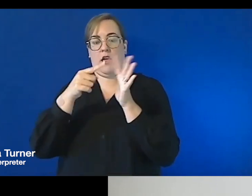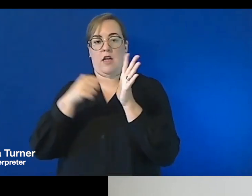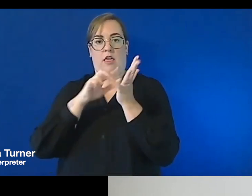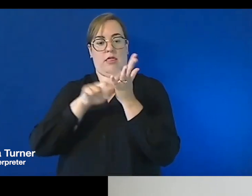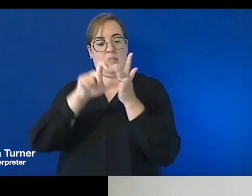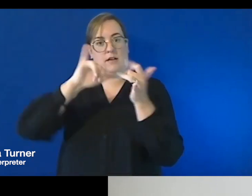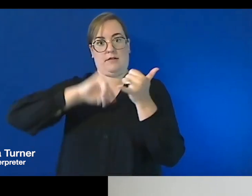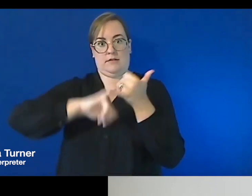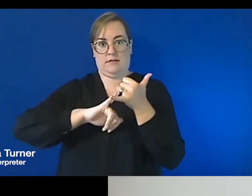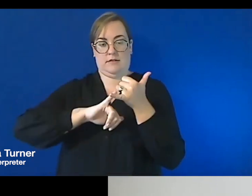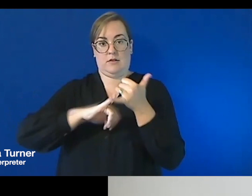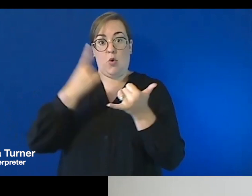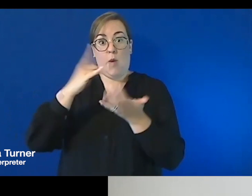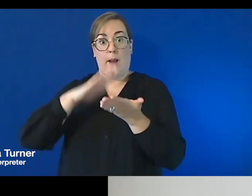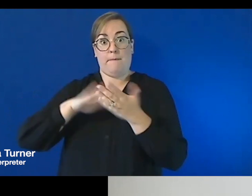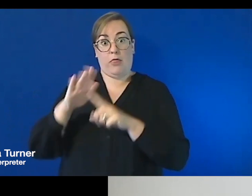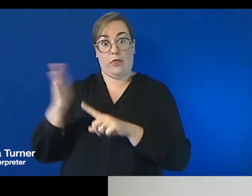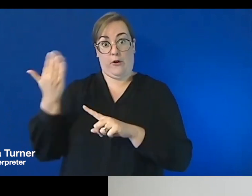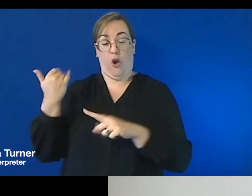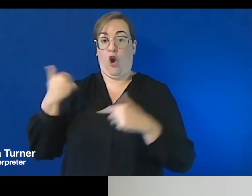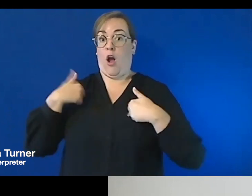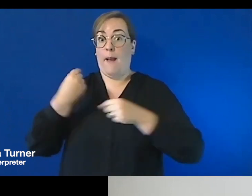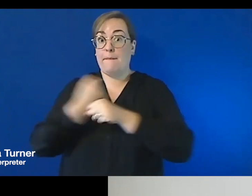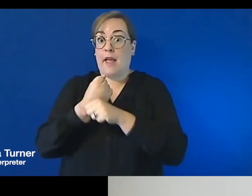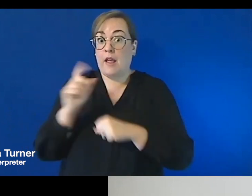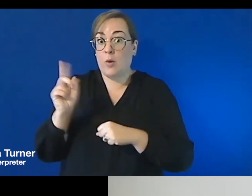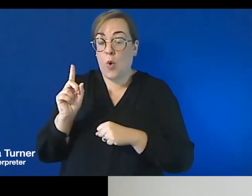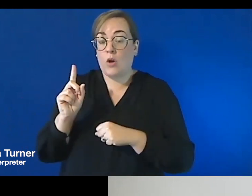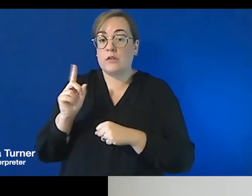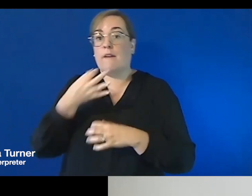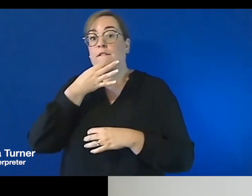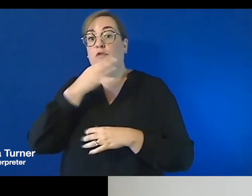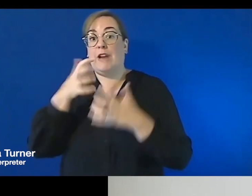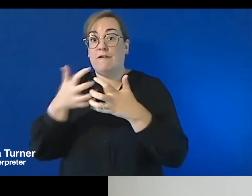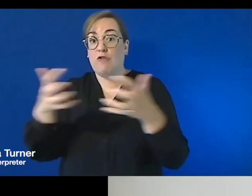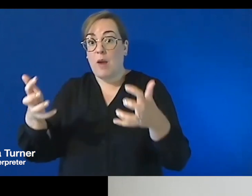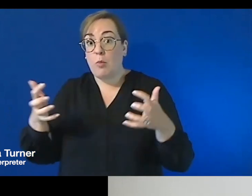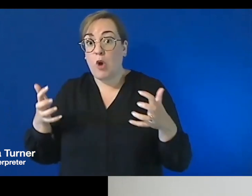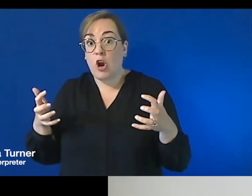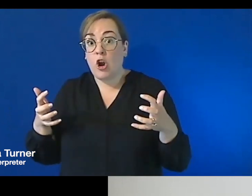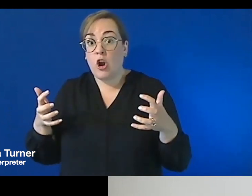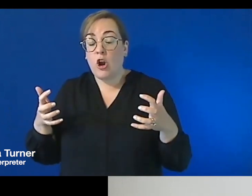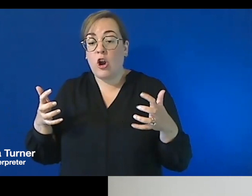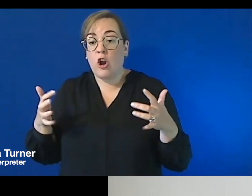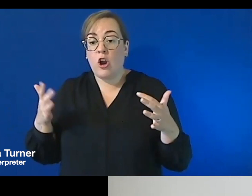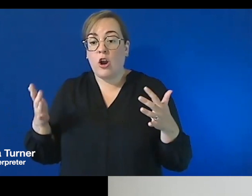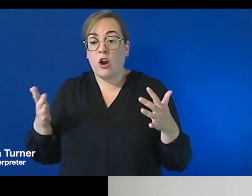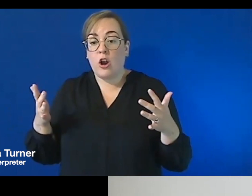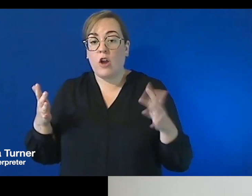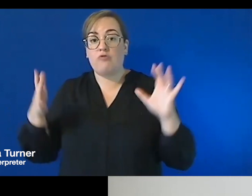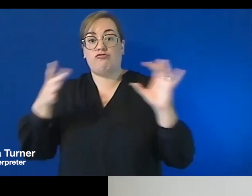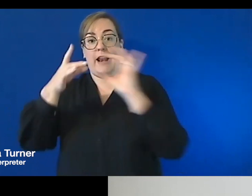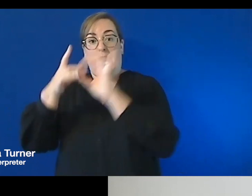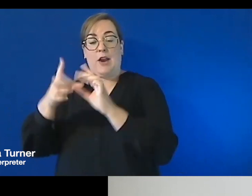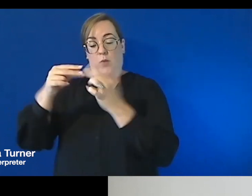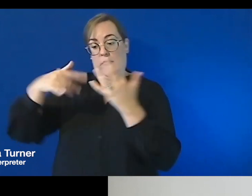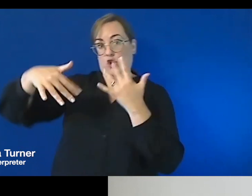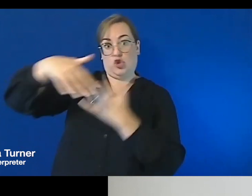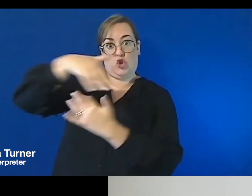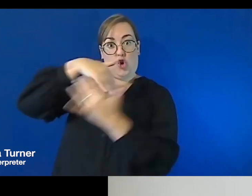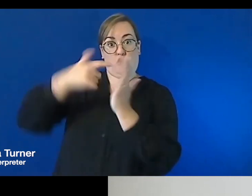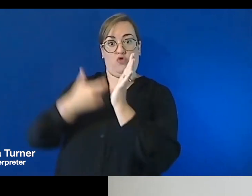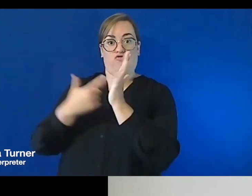I’ve created one of the first paid framework related to social robotics, AI, human-centred AI